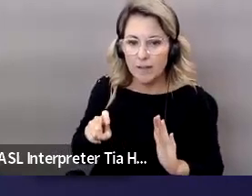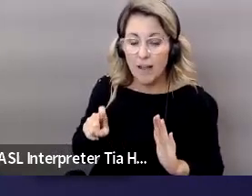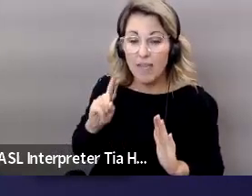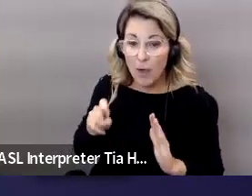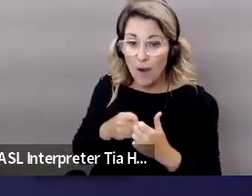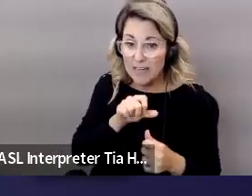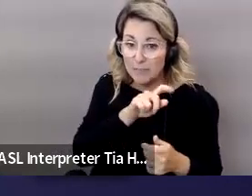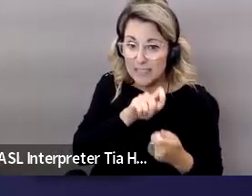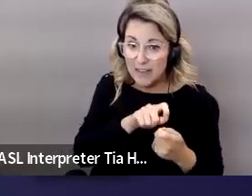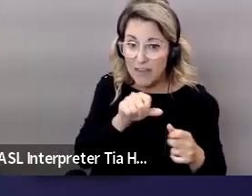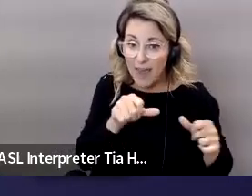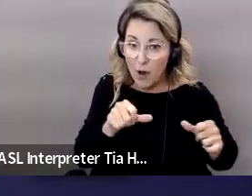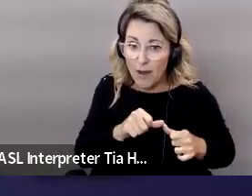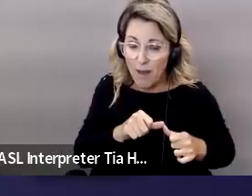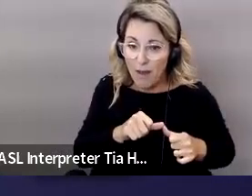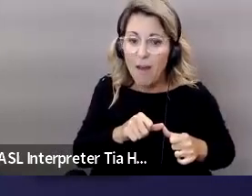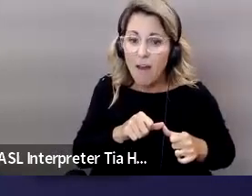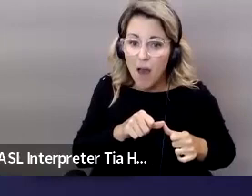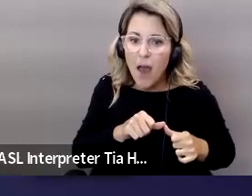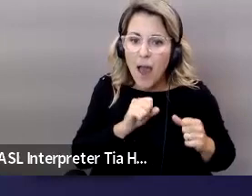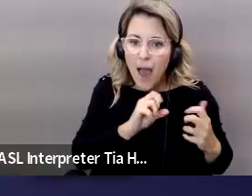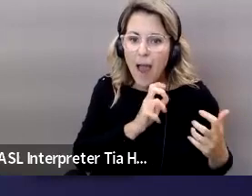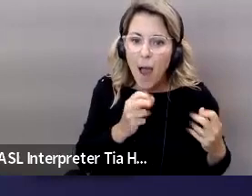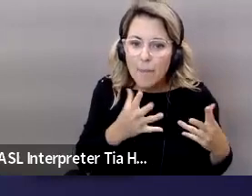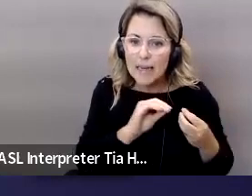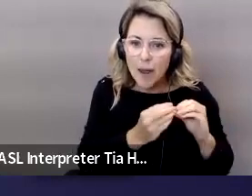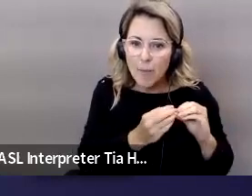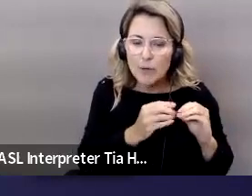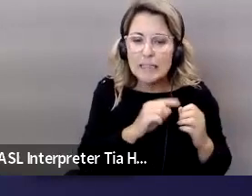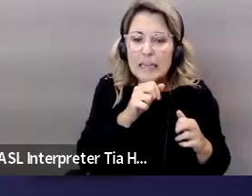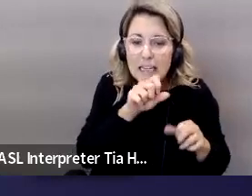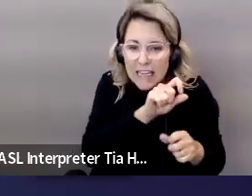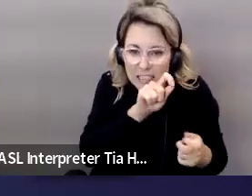need these services and here's how many we think we can reach with this program. Dr. Gooden: And